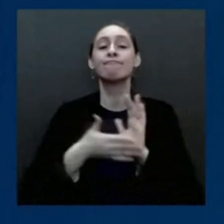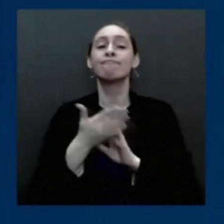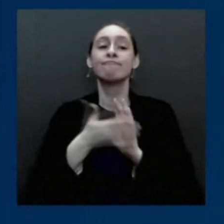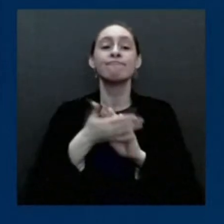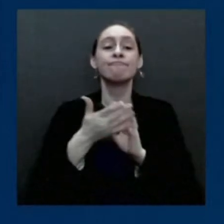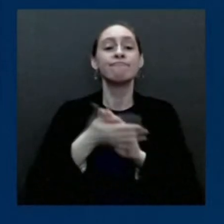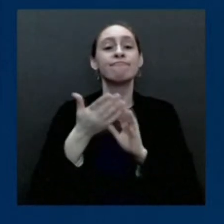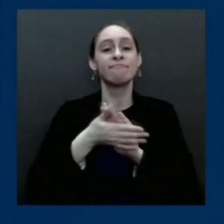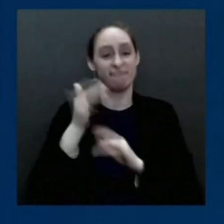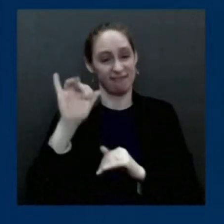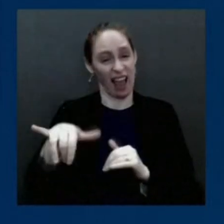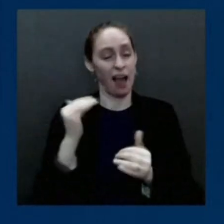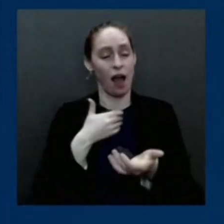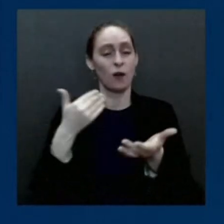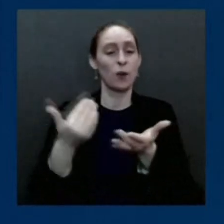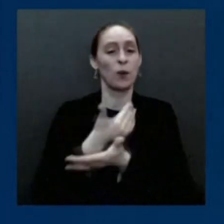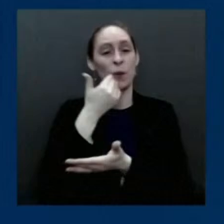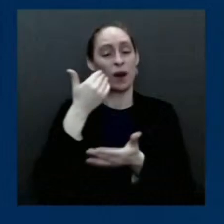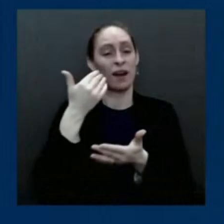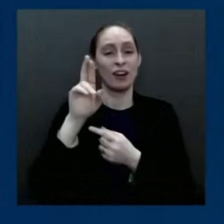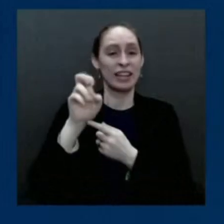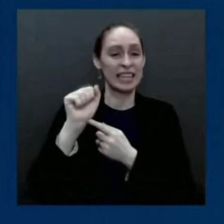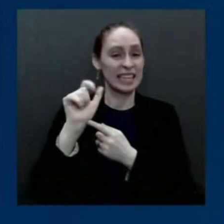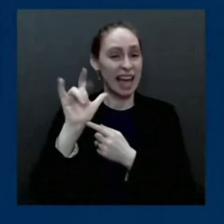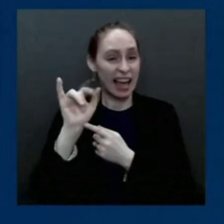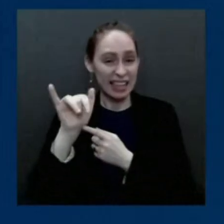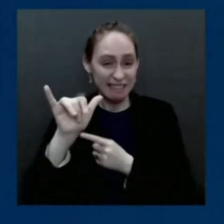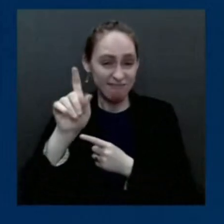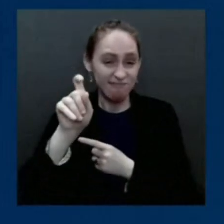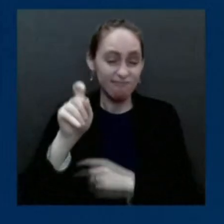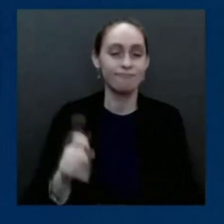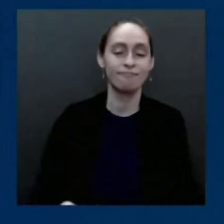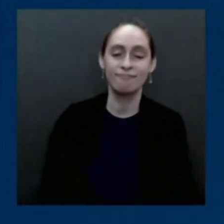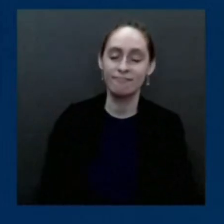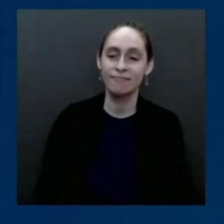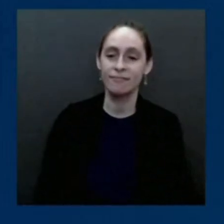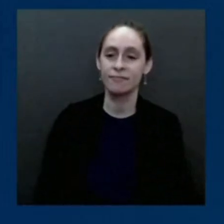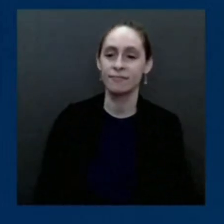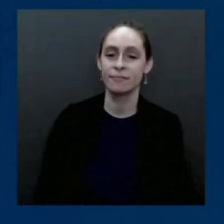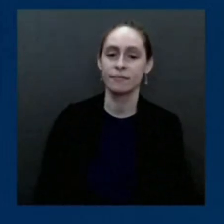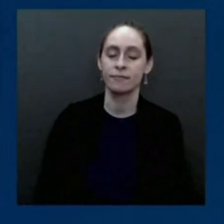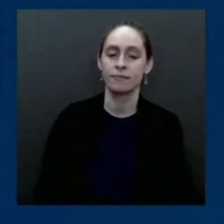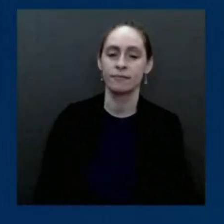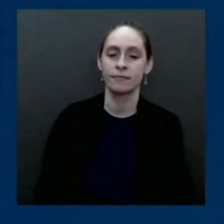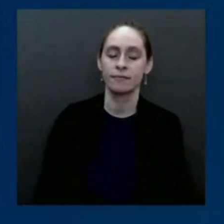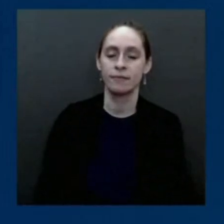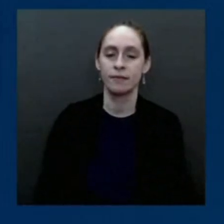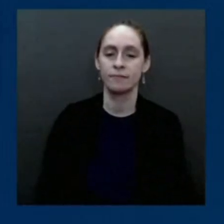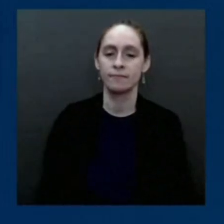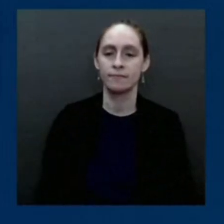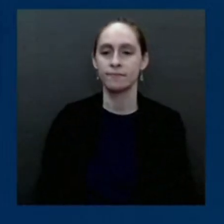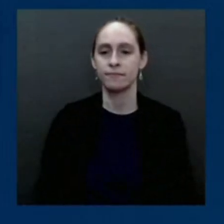FIRST. OBVIOUSLY AS WE GET FURTHER AND FURTHER IN THE EXPERIENCE